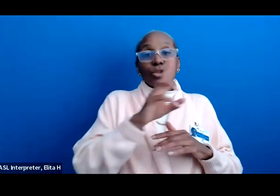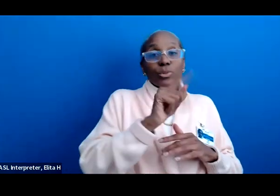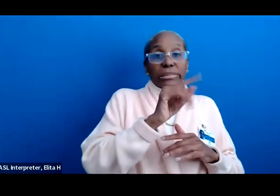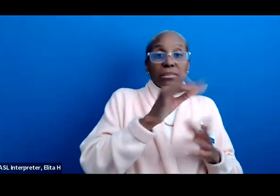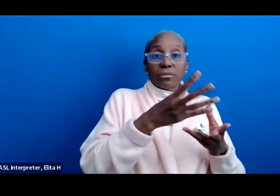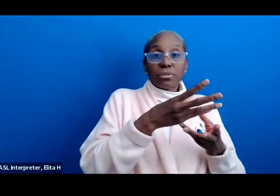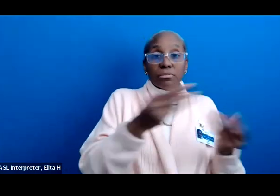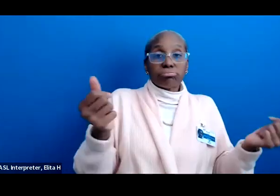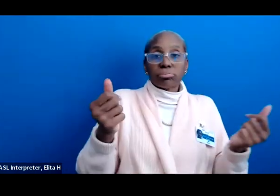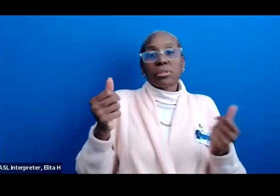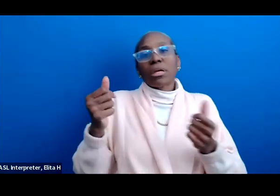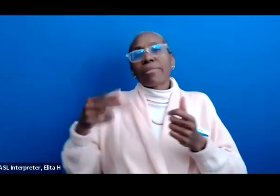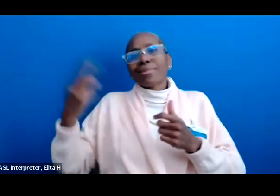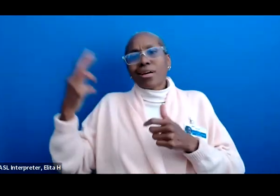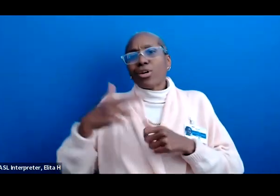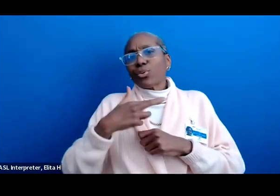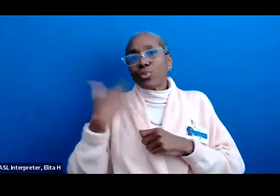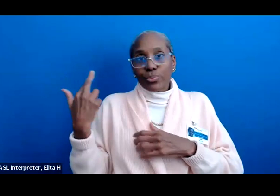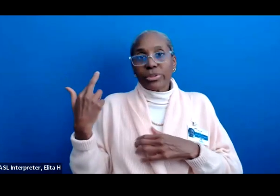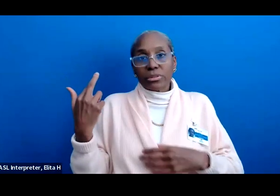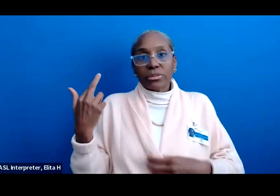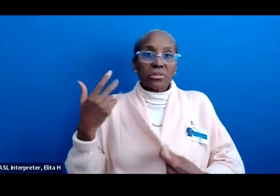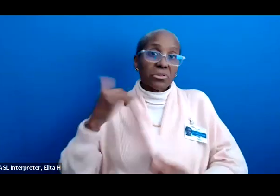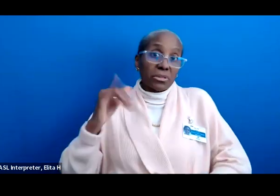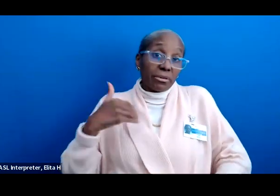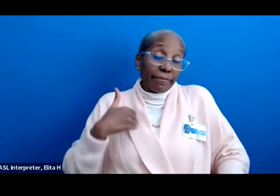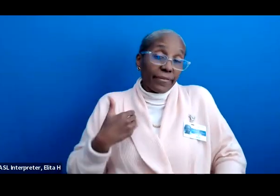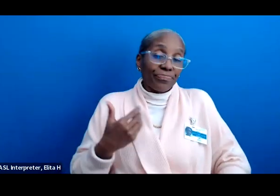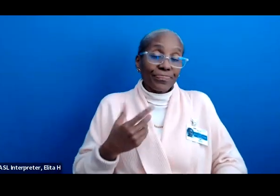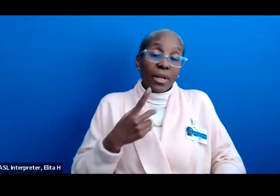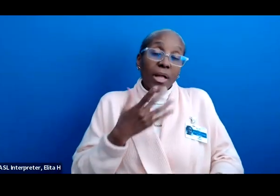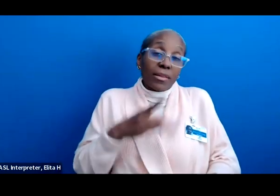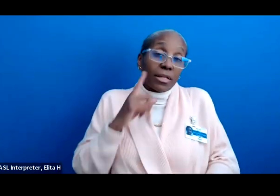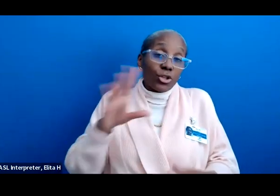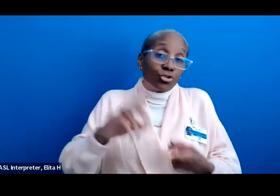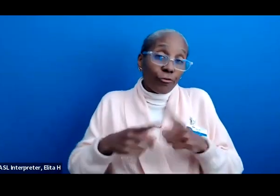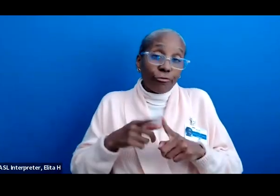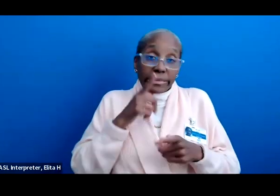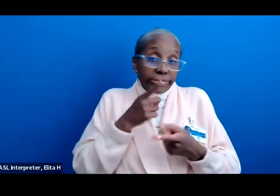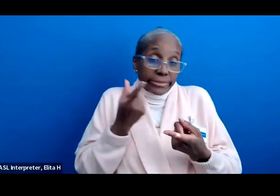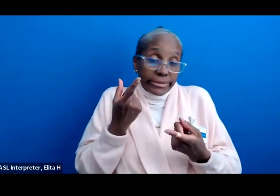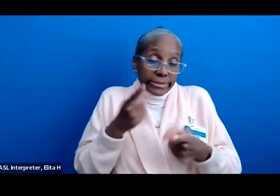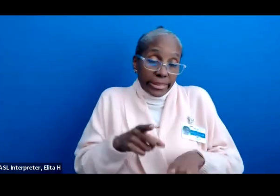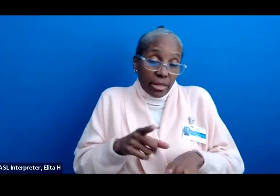It is a higher risk that you'll still have them. Fortunately for your friend, that did not work out that way.